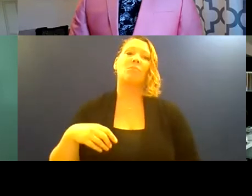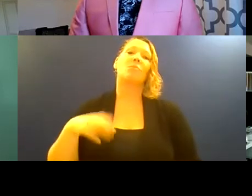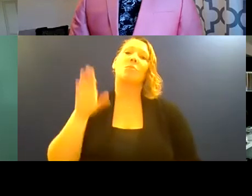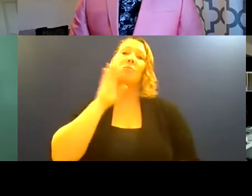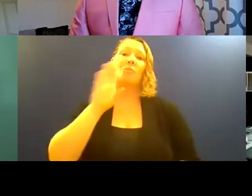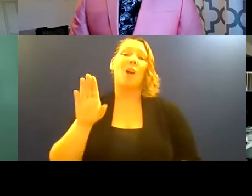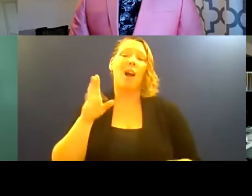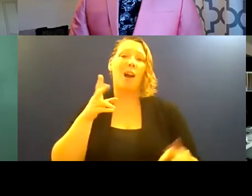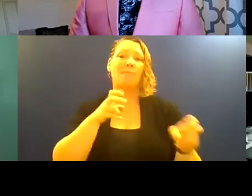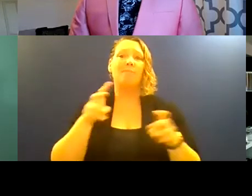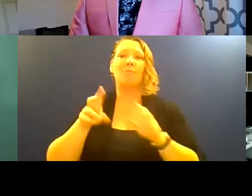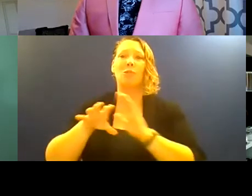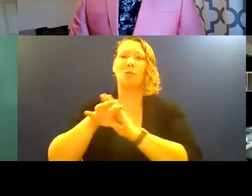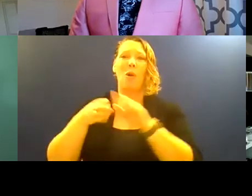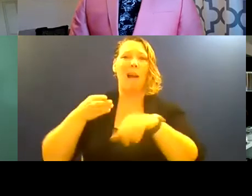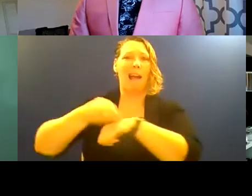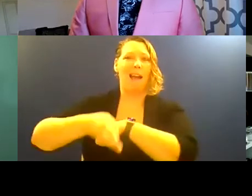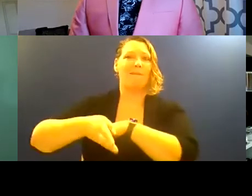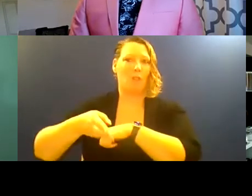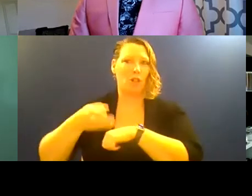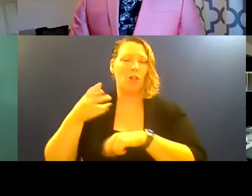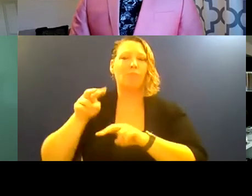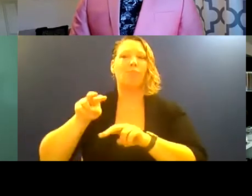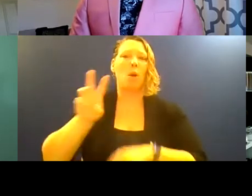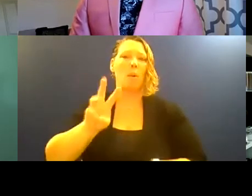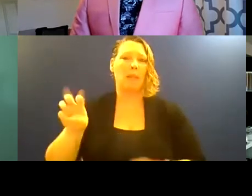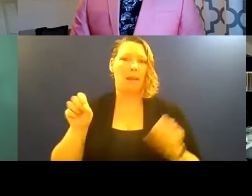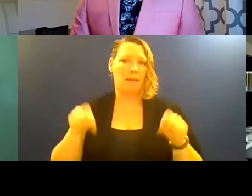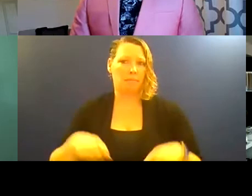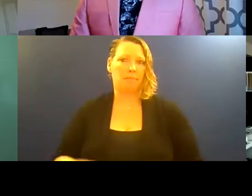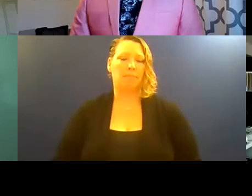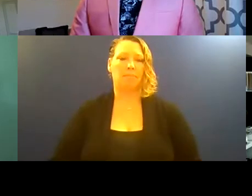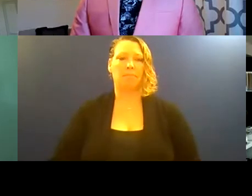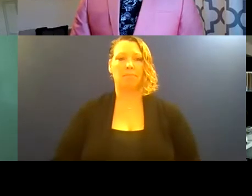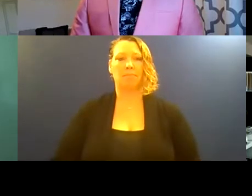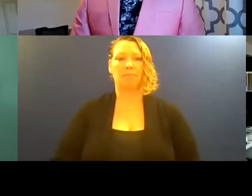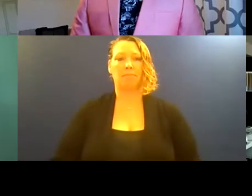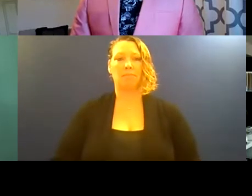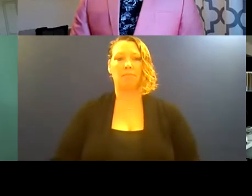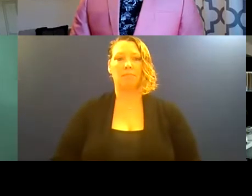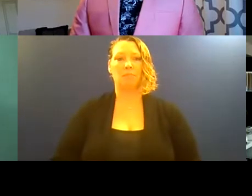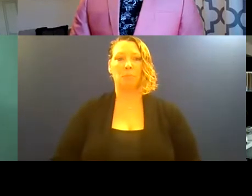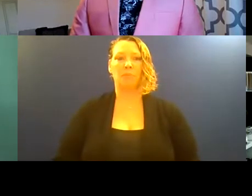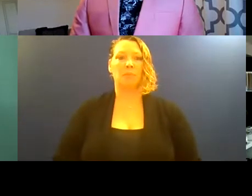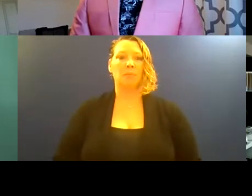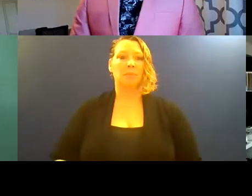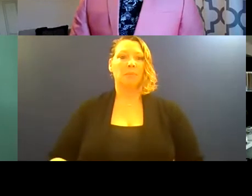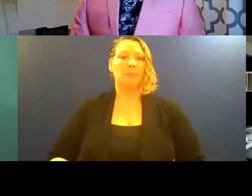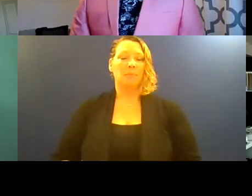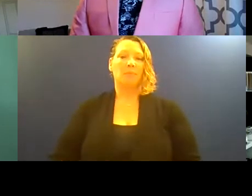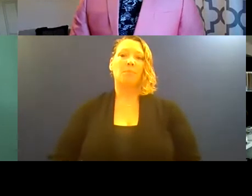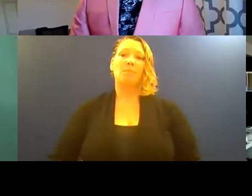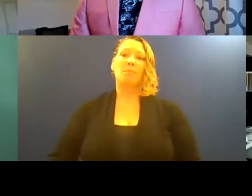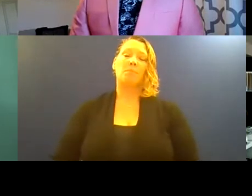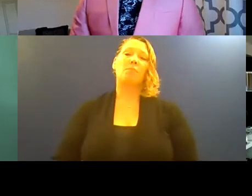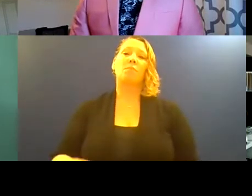It will be translated recordings available afterwards on our website.